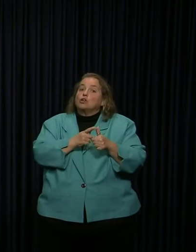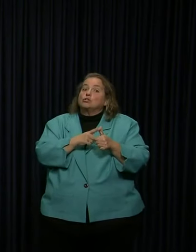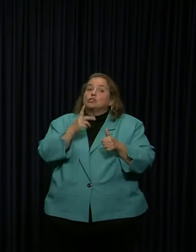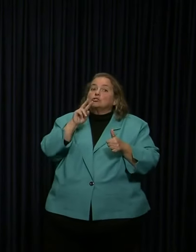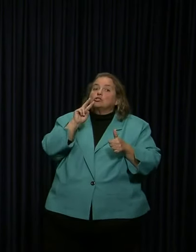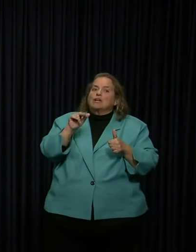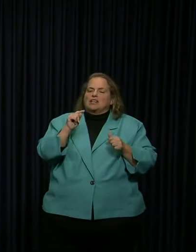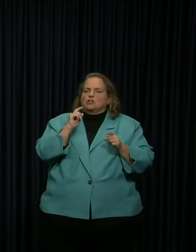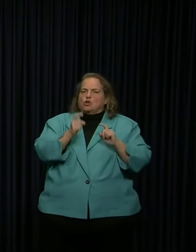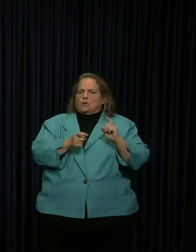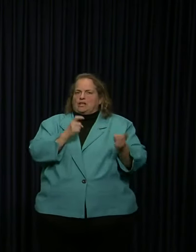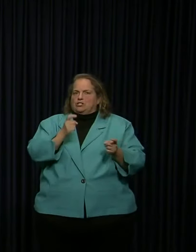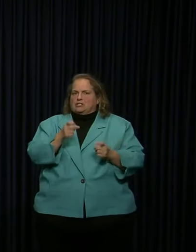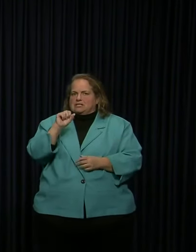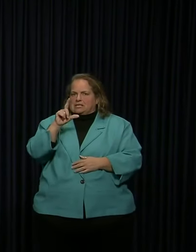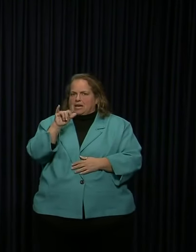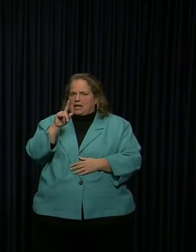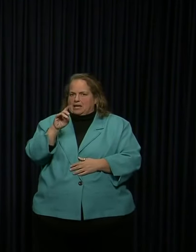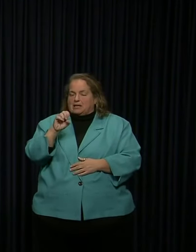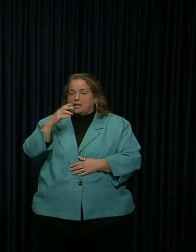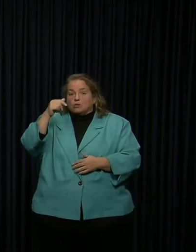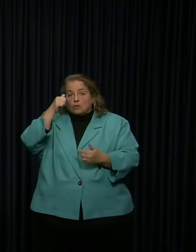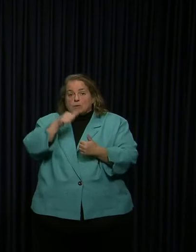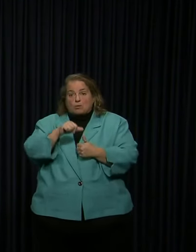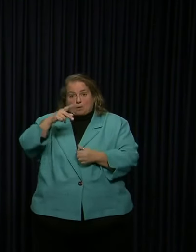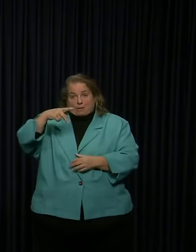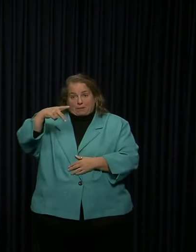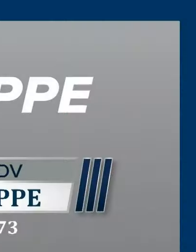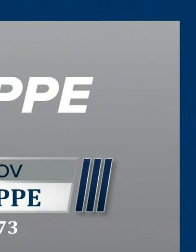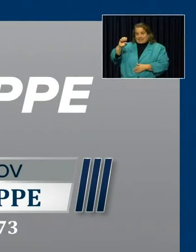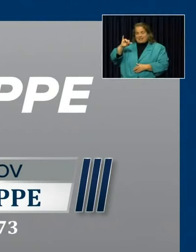NAY IN AN INCREDIBLE FASHION.